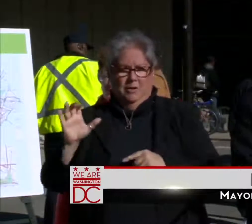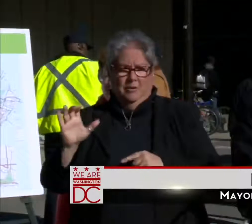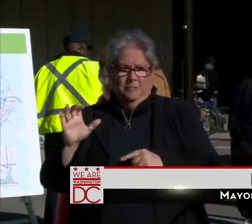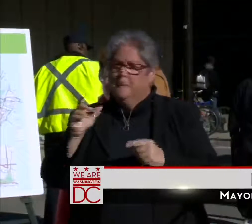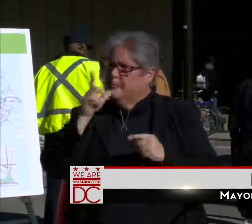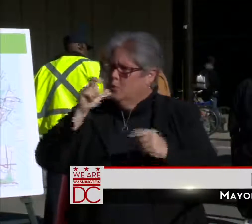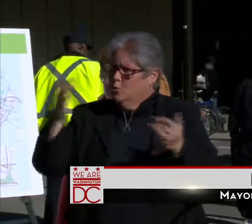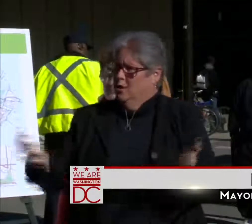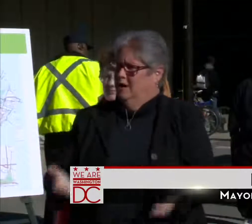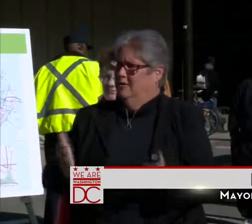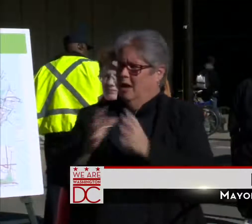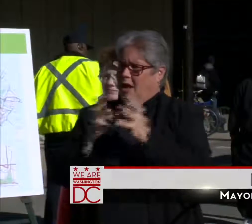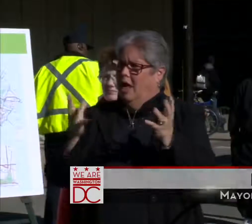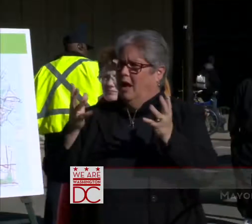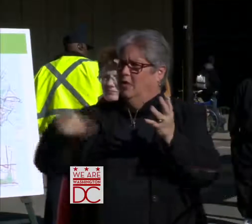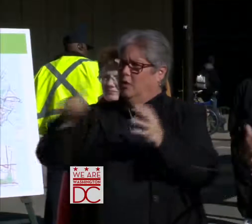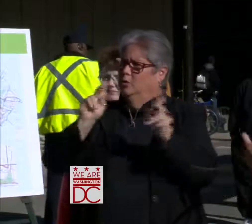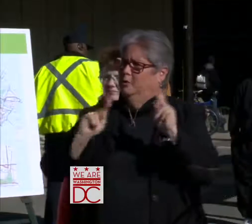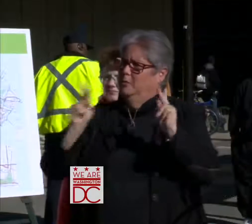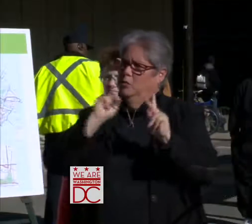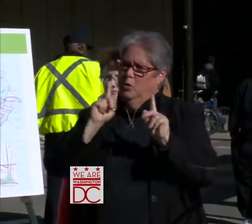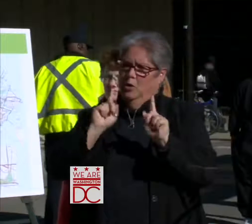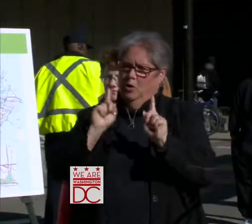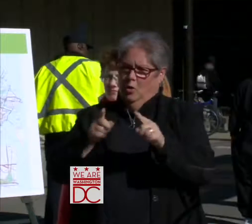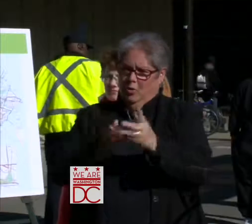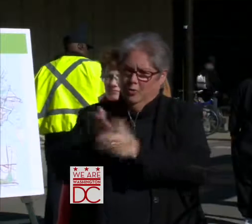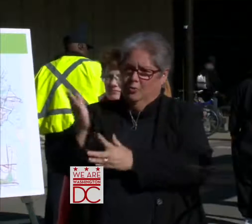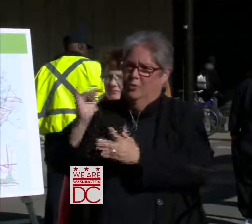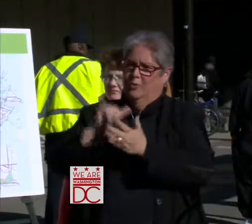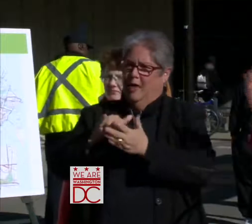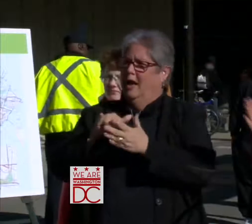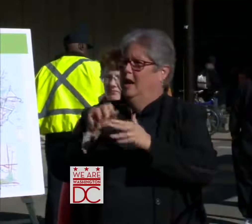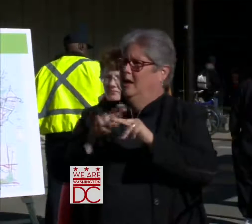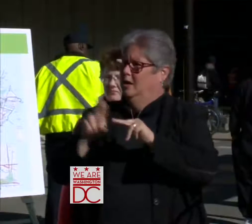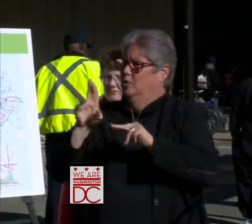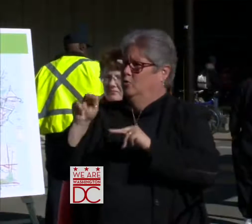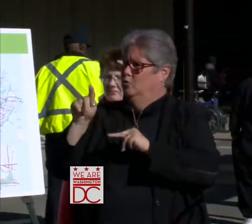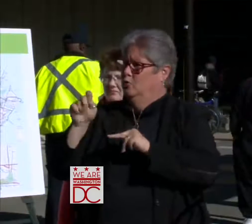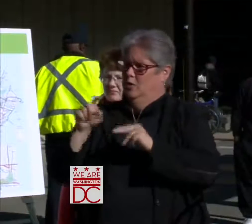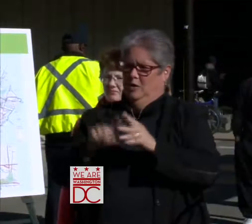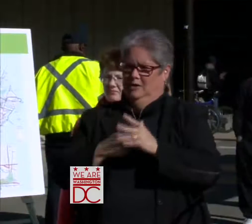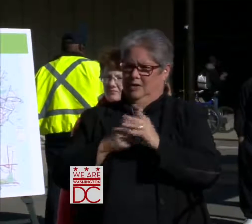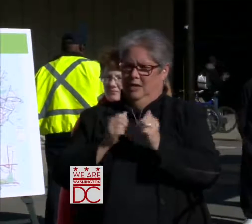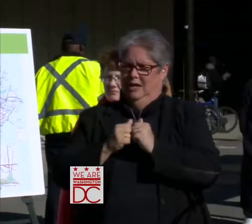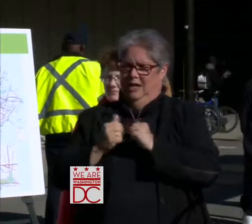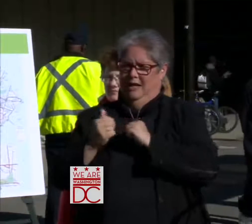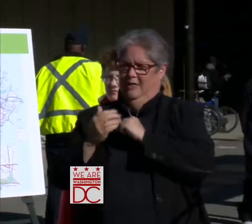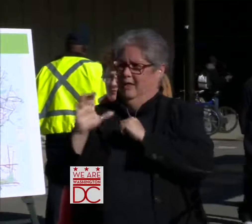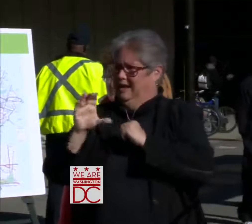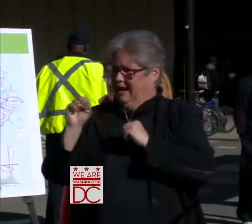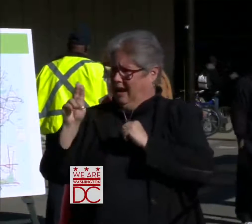WHO ARE HERE, A LOT OF THE PEOPLE WHO WILL BE GOING THROUGH THIS ROUTE ARE STARTING OFF IN A COUNTY AND SO THE ADDITIONAL